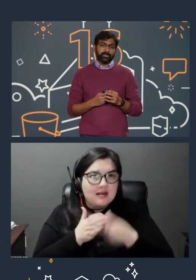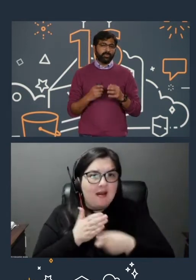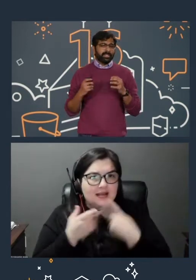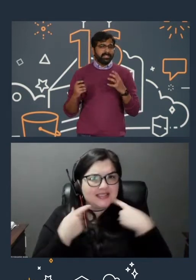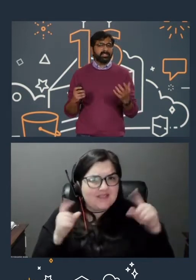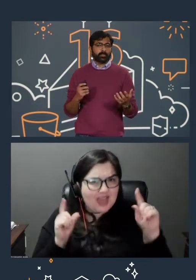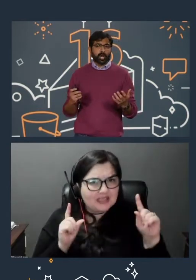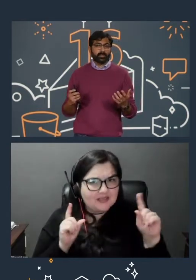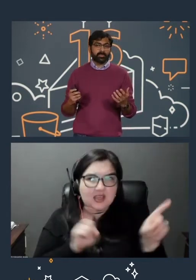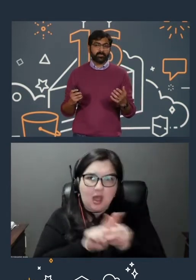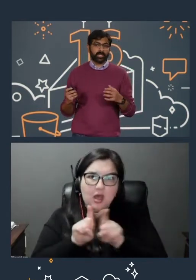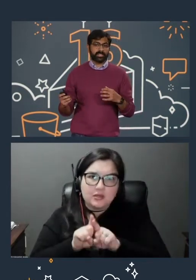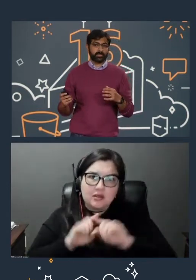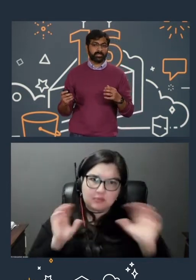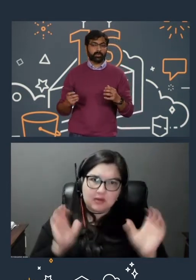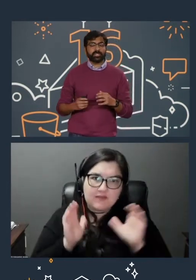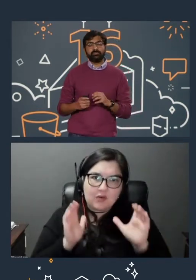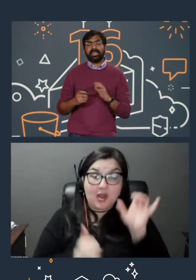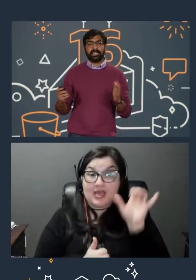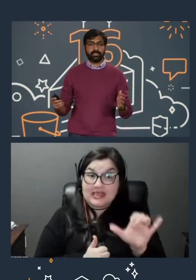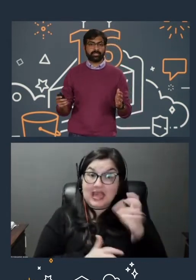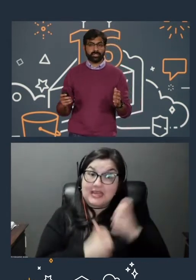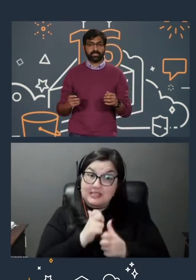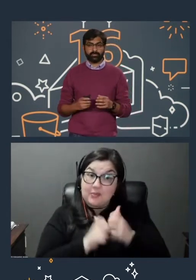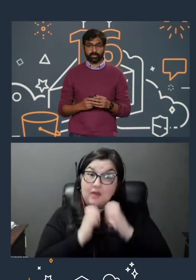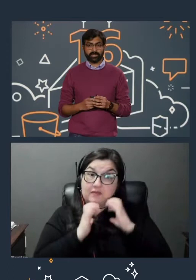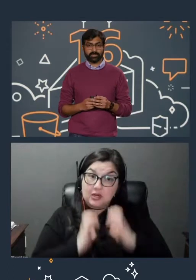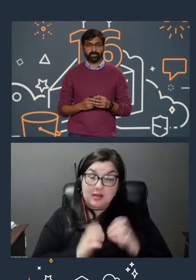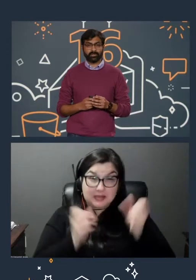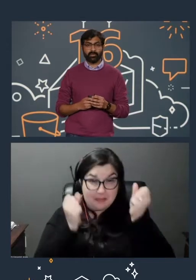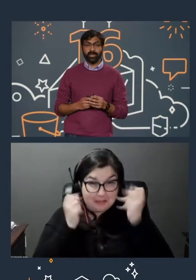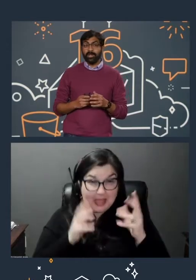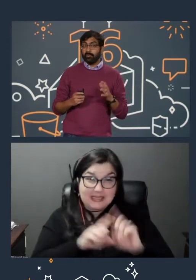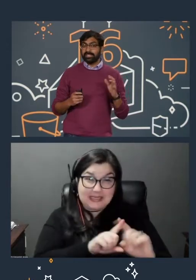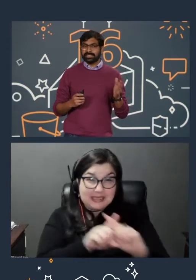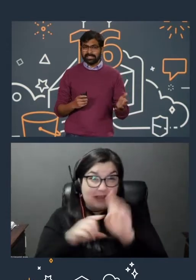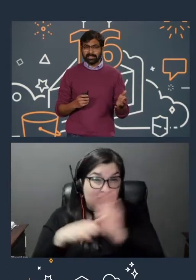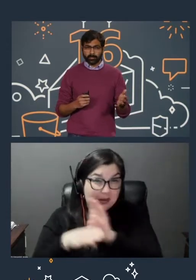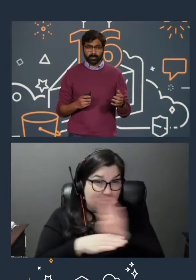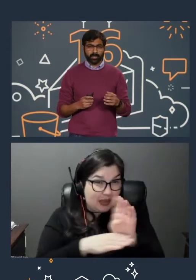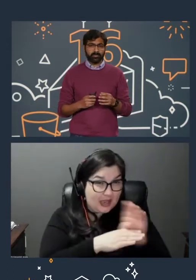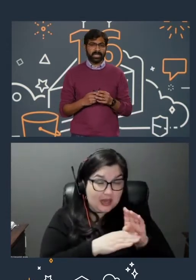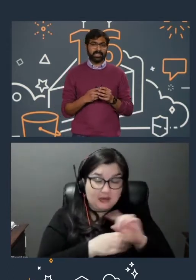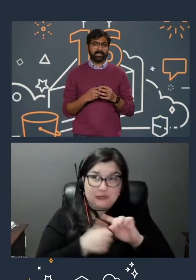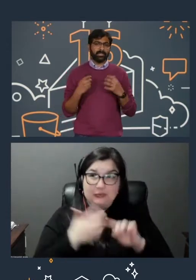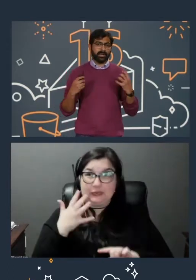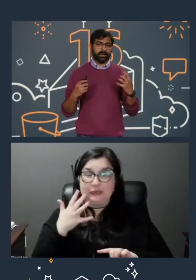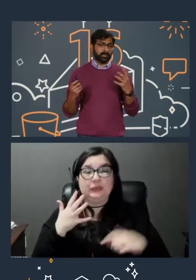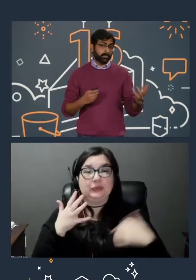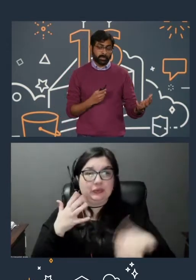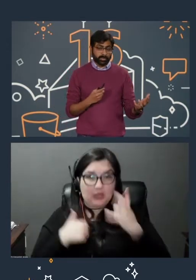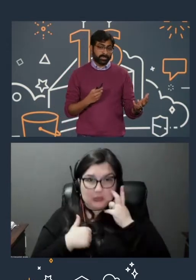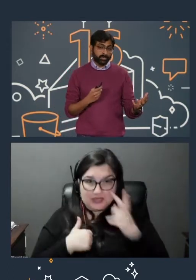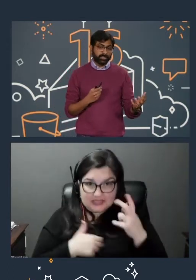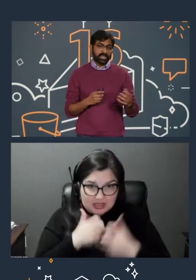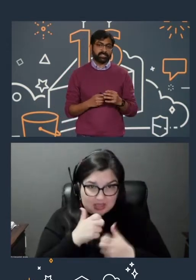So this is a problem for customers across many industries and verticals. So we see this problem or this use case